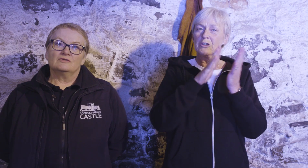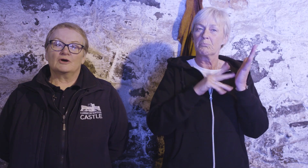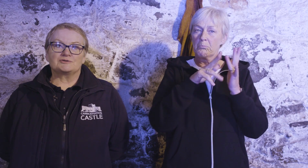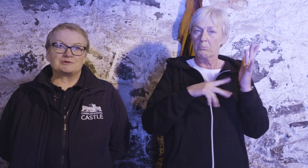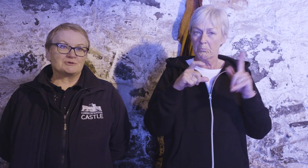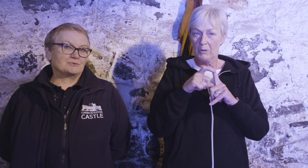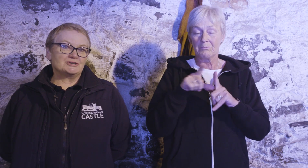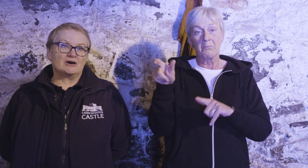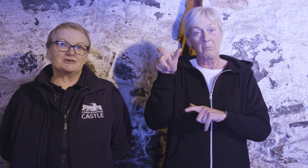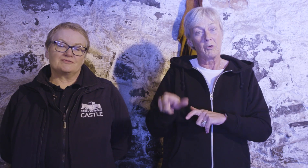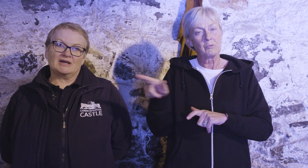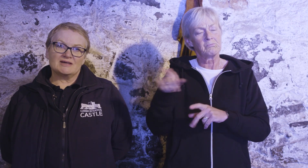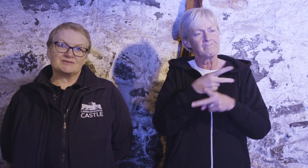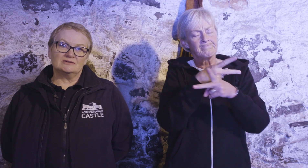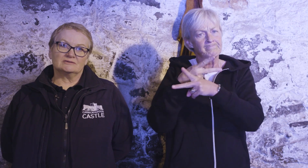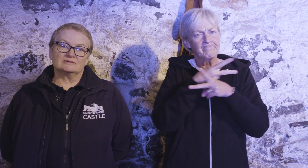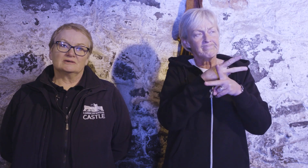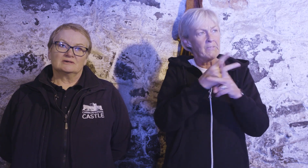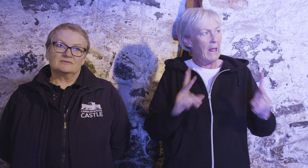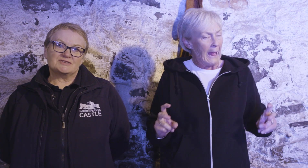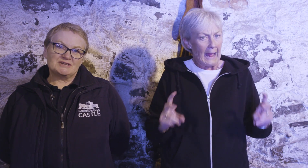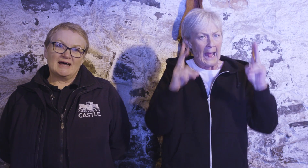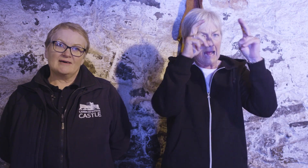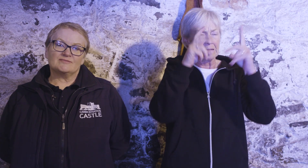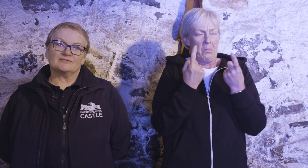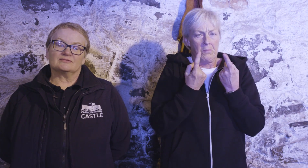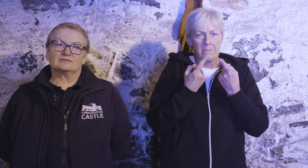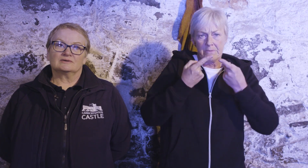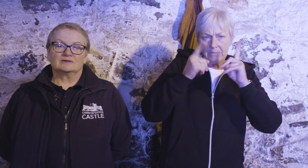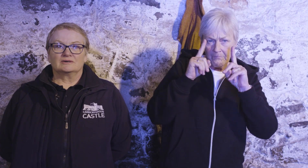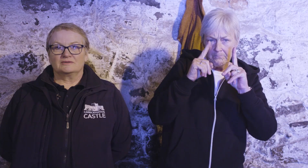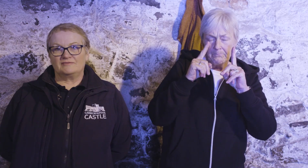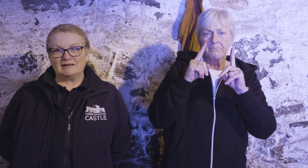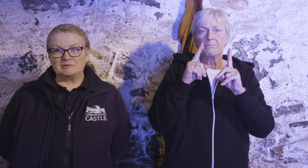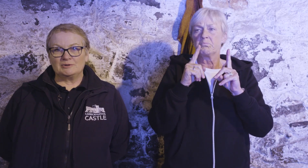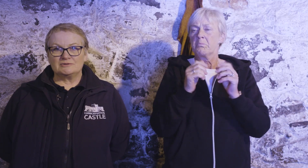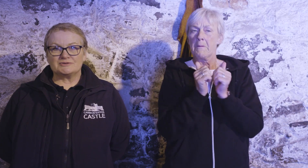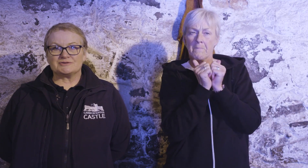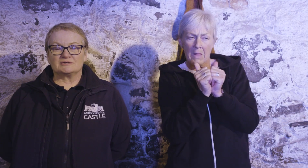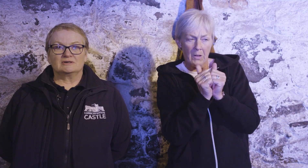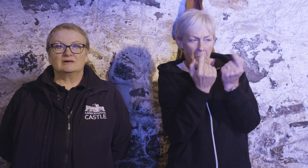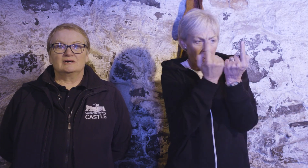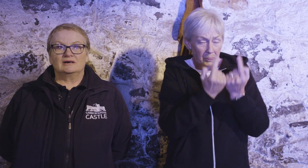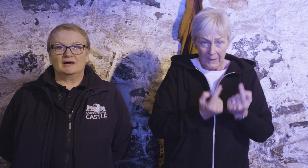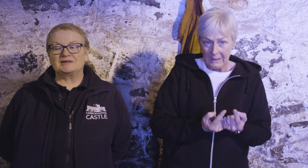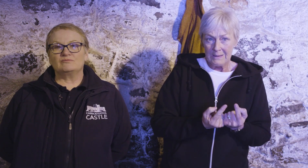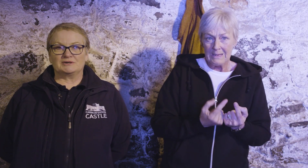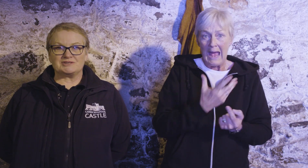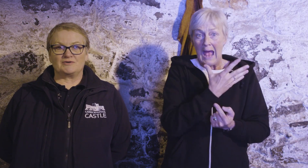The constables were in charge of the castle, the staff, the valuables, and even went as far as